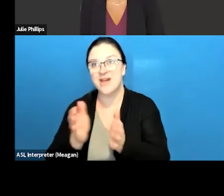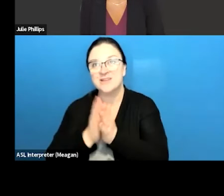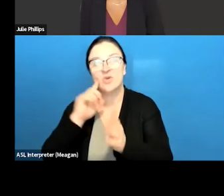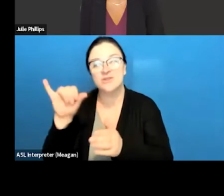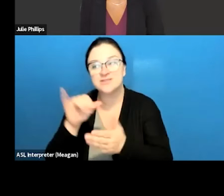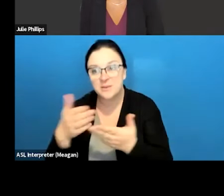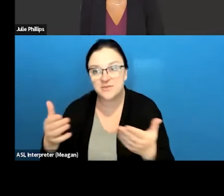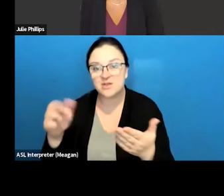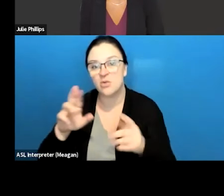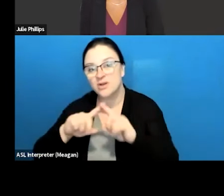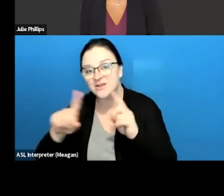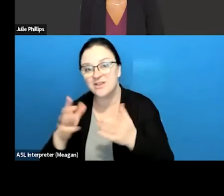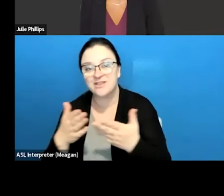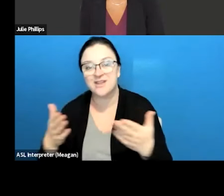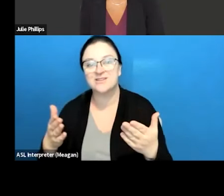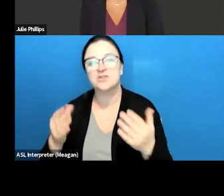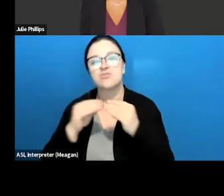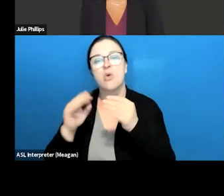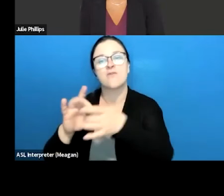There's more of a coordinated effort with that.